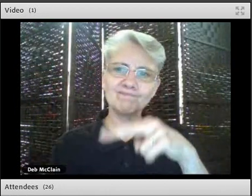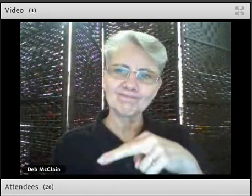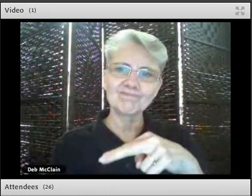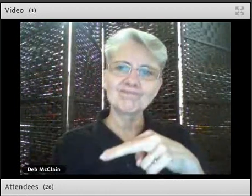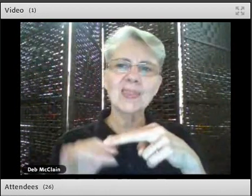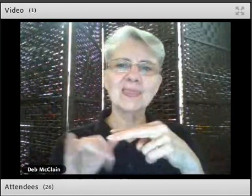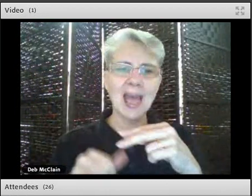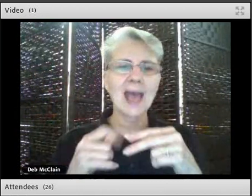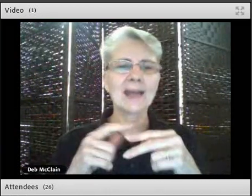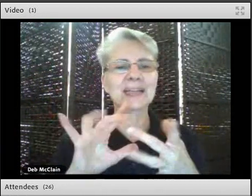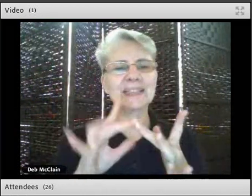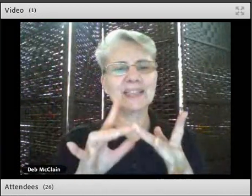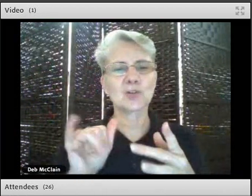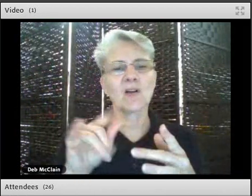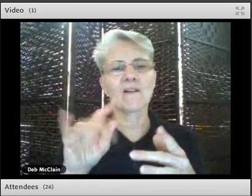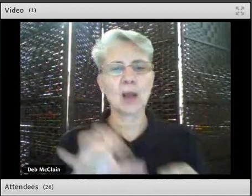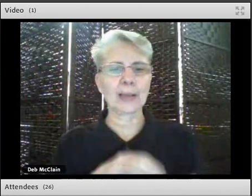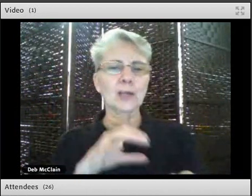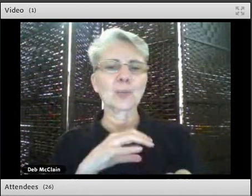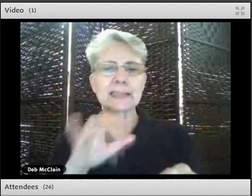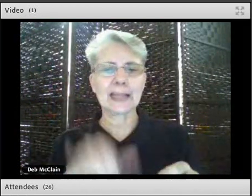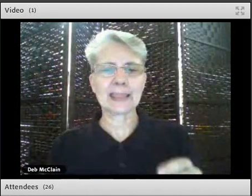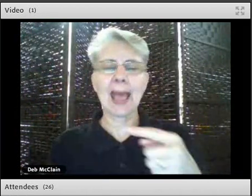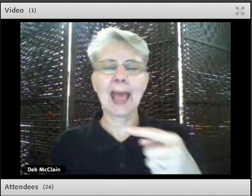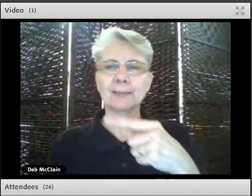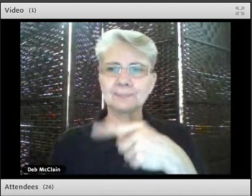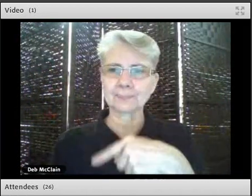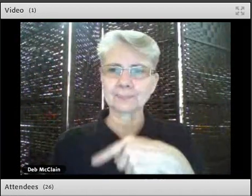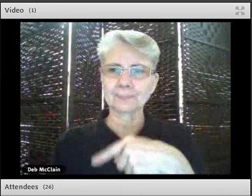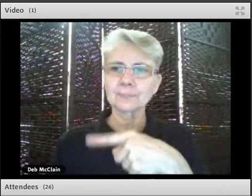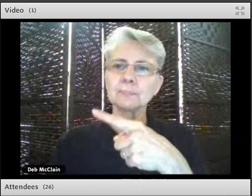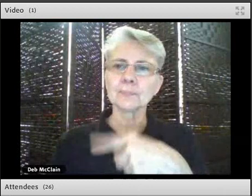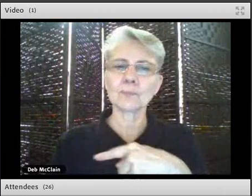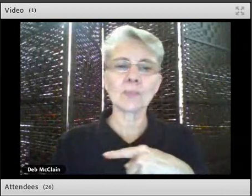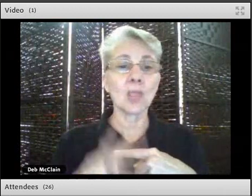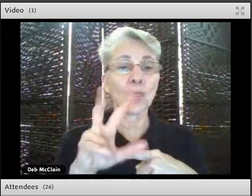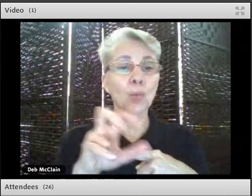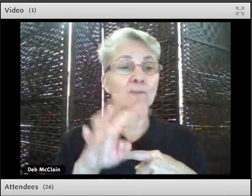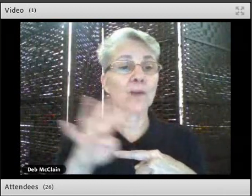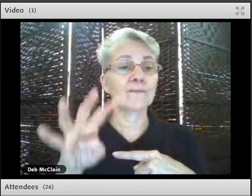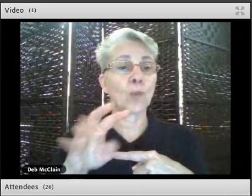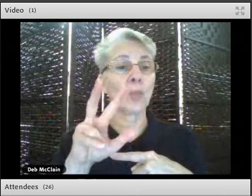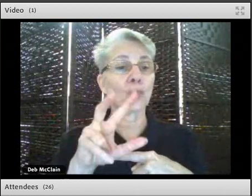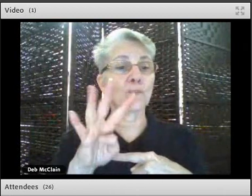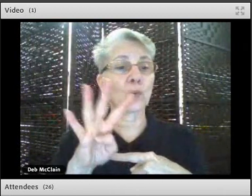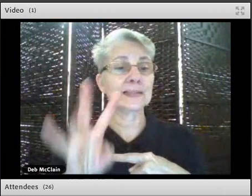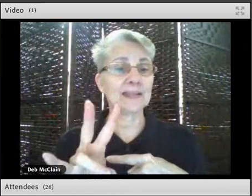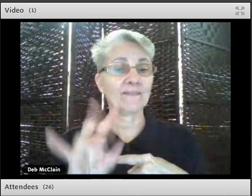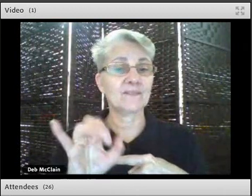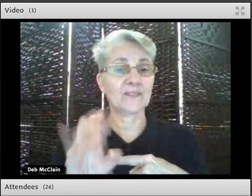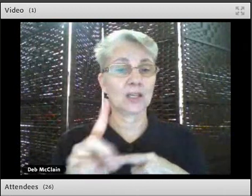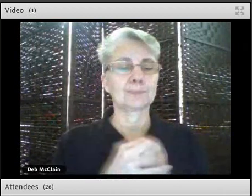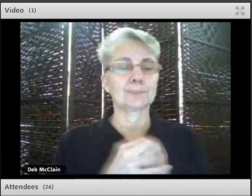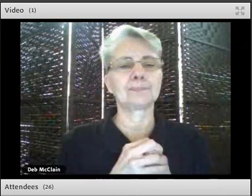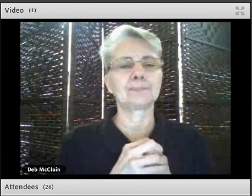And then for the downloadable book, we have our title proper, "Harry Potter and the Half-Blood Prince,"